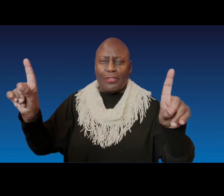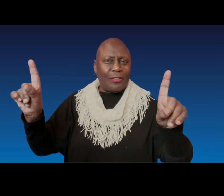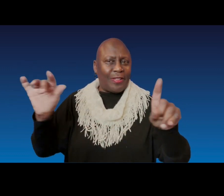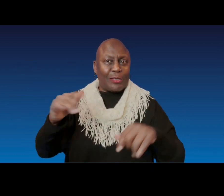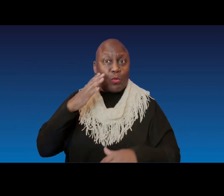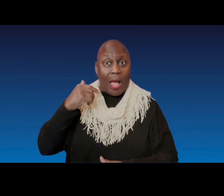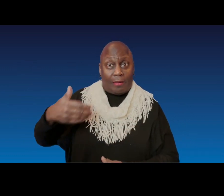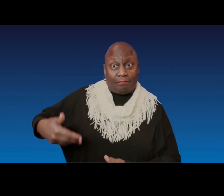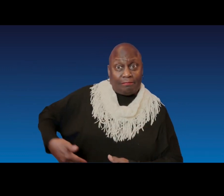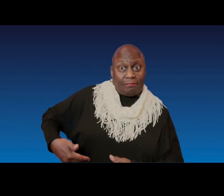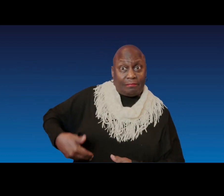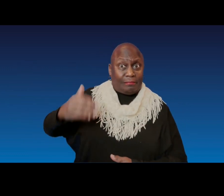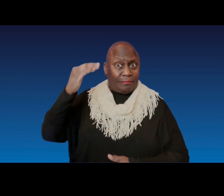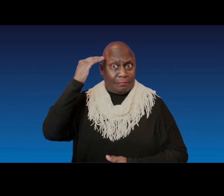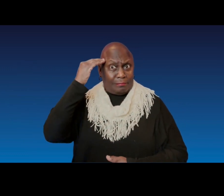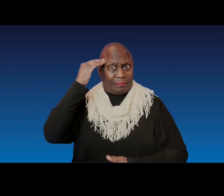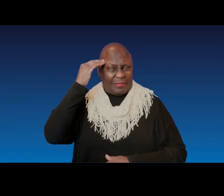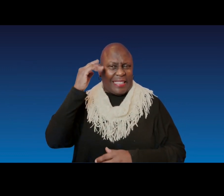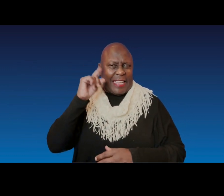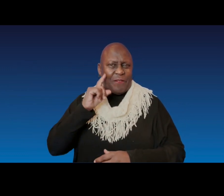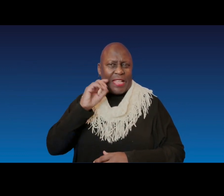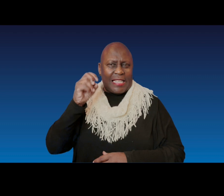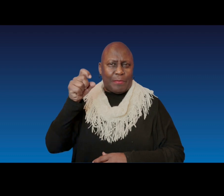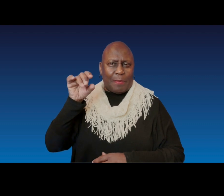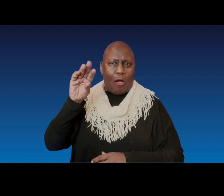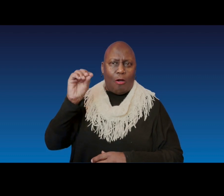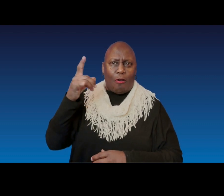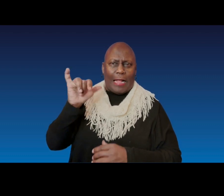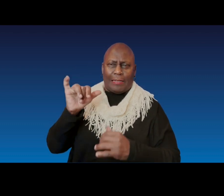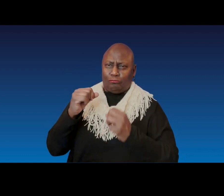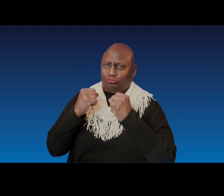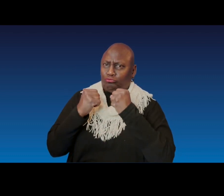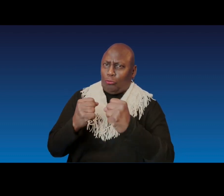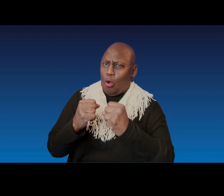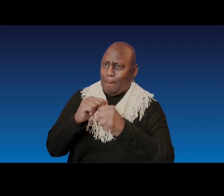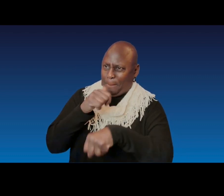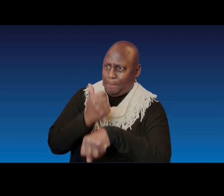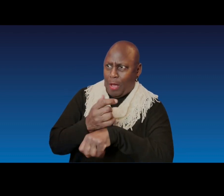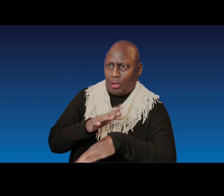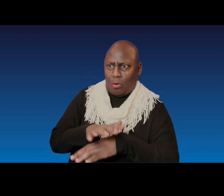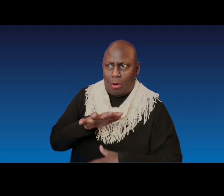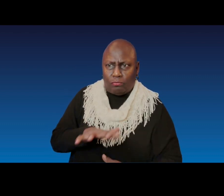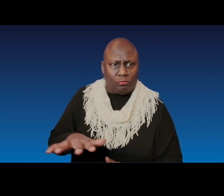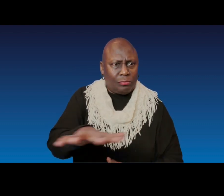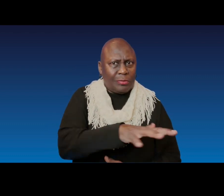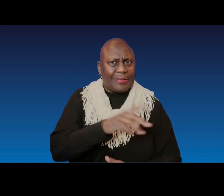That's a very different concept. It's a way of deaf epistemology that is predominantly